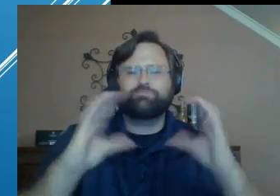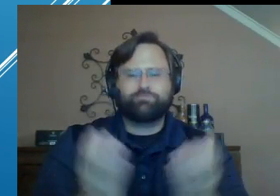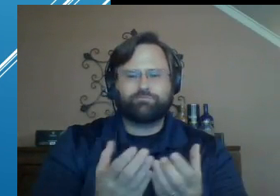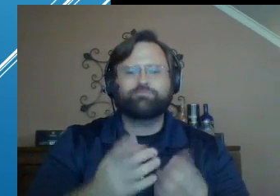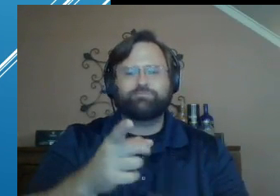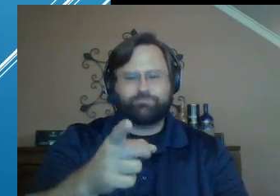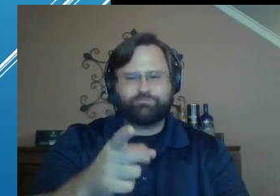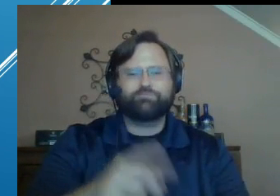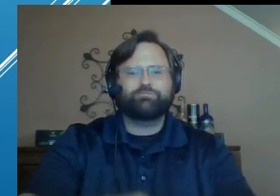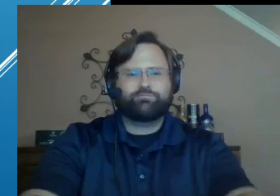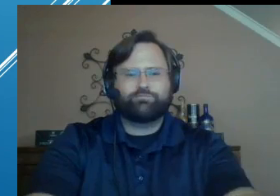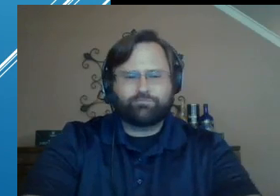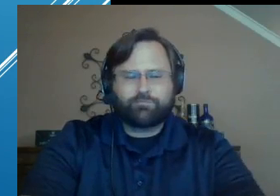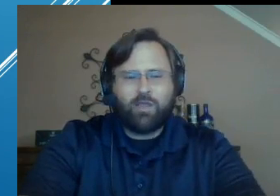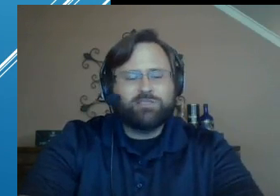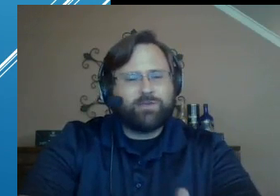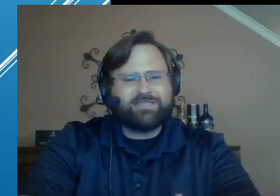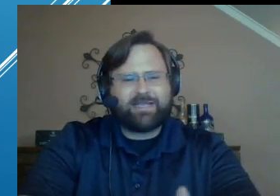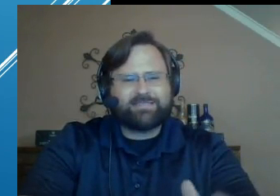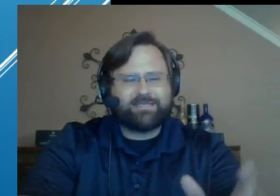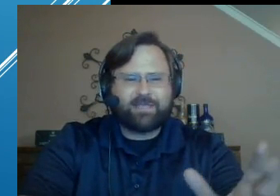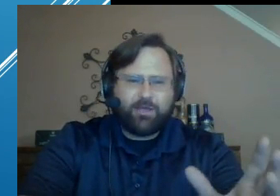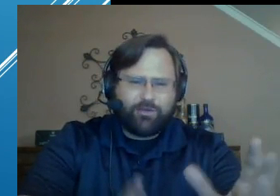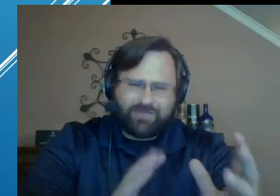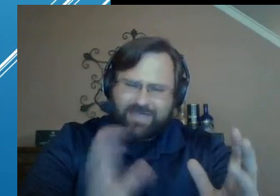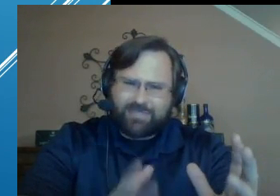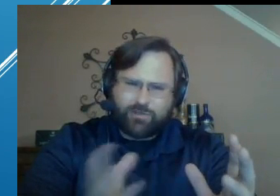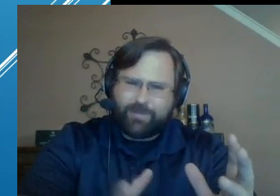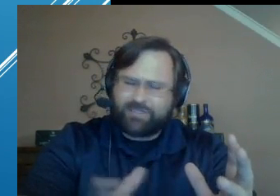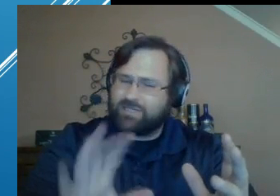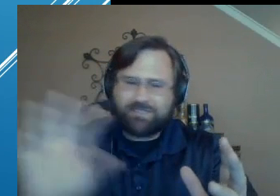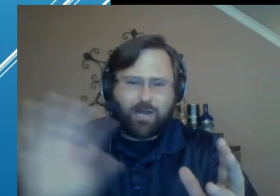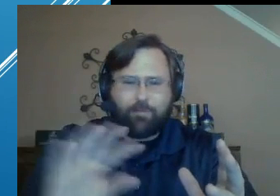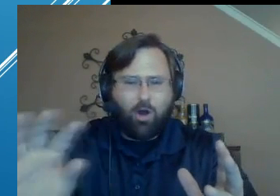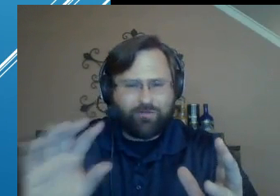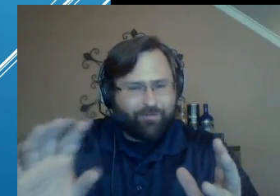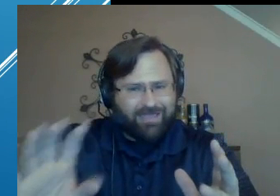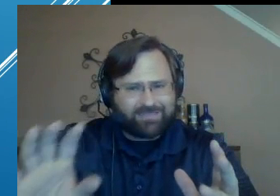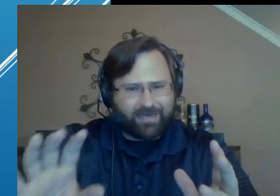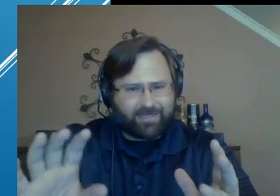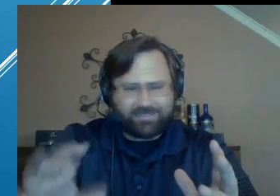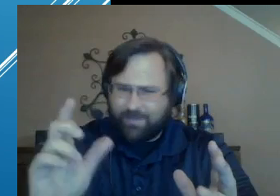so the sentence you have this extra information that's not a part of the main sentence it's not